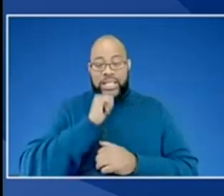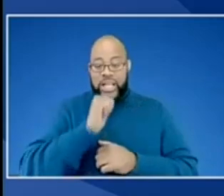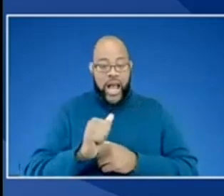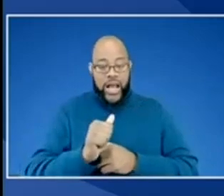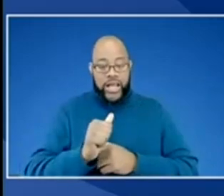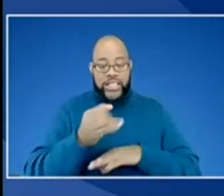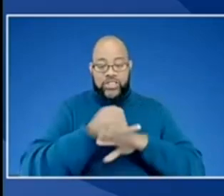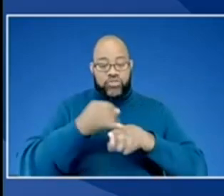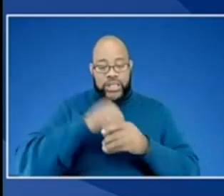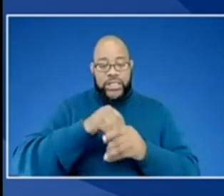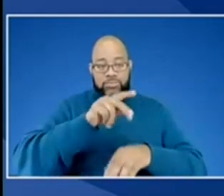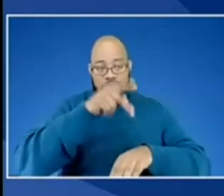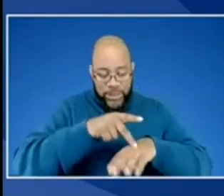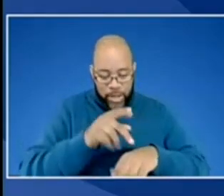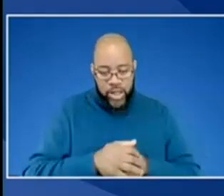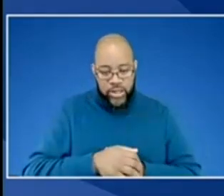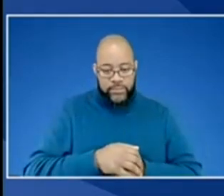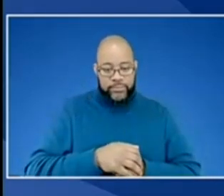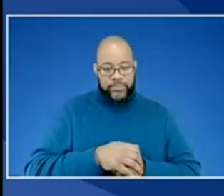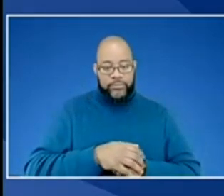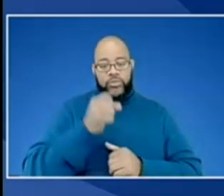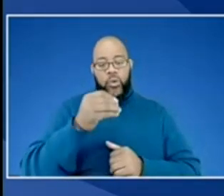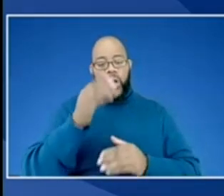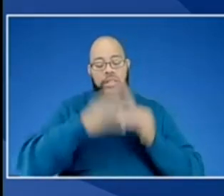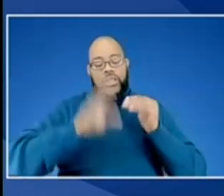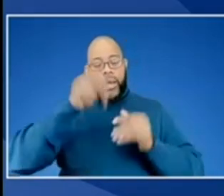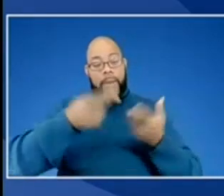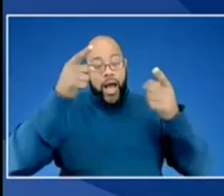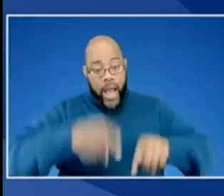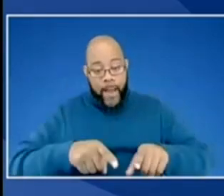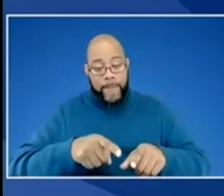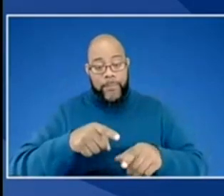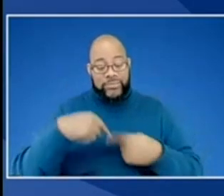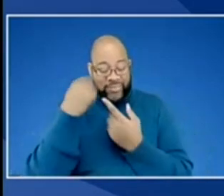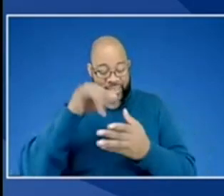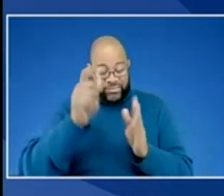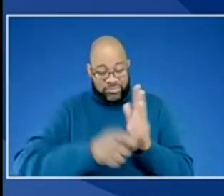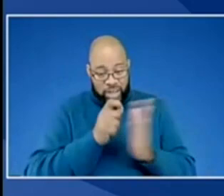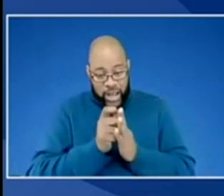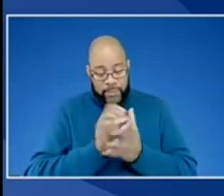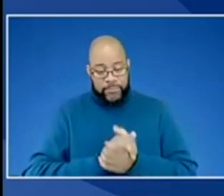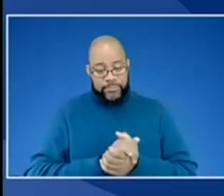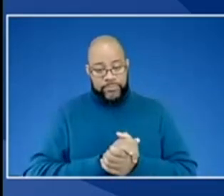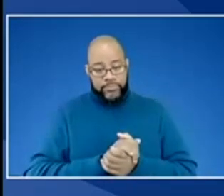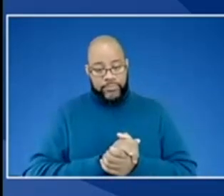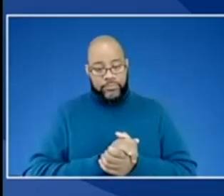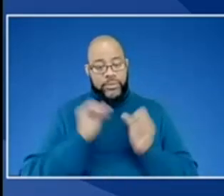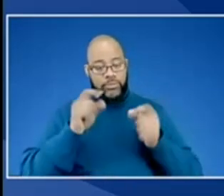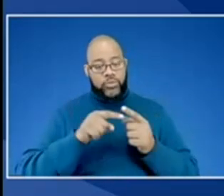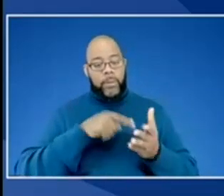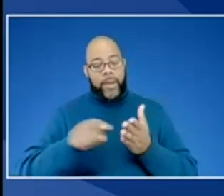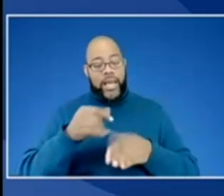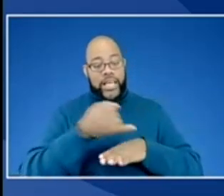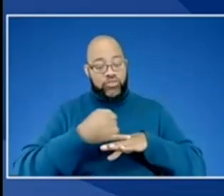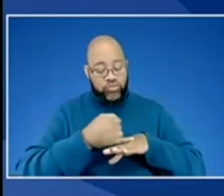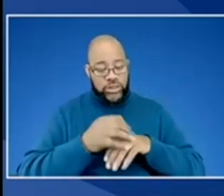principle. So what ended up happening ever since then is I've been able to pay the interest, maybe pay a little bit of